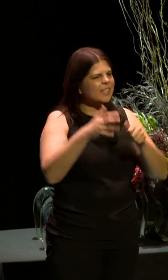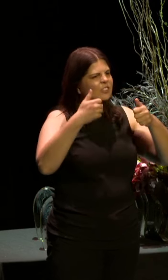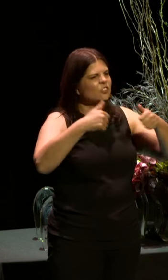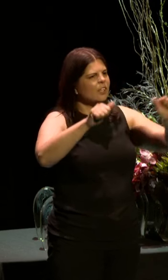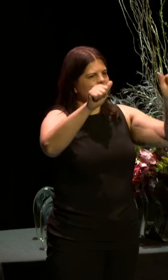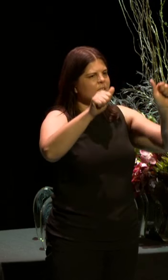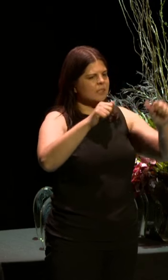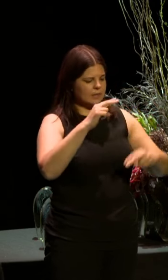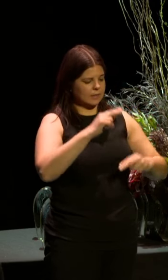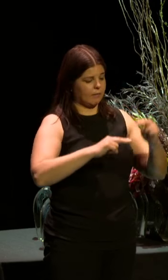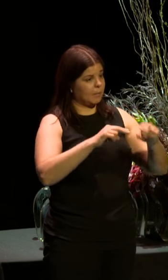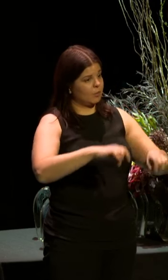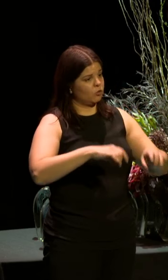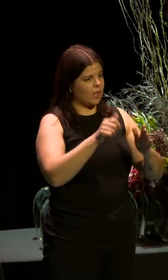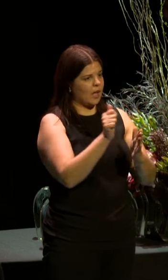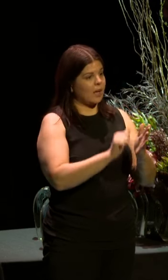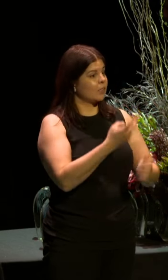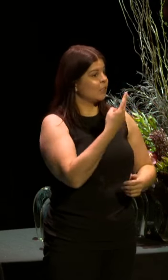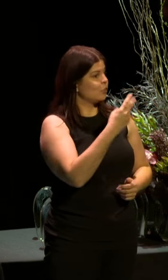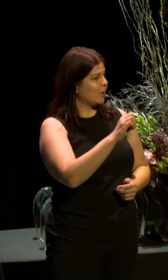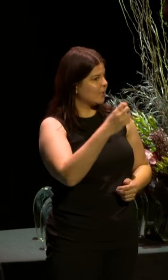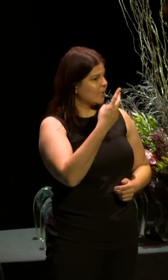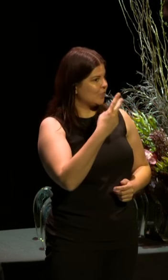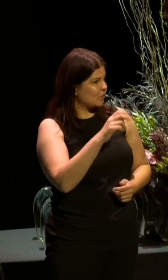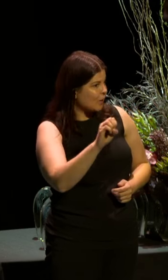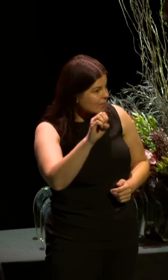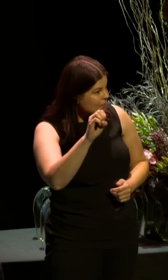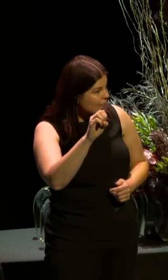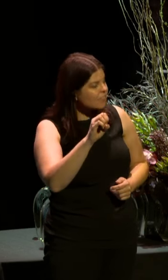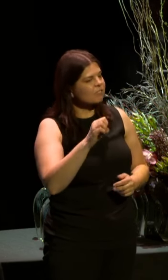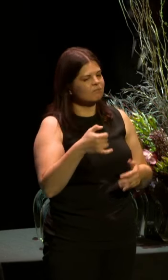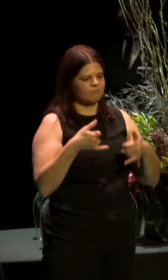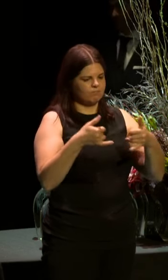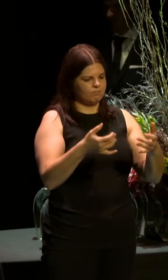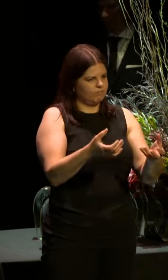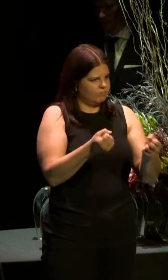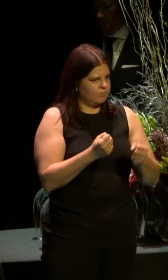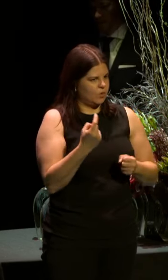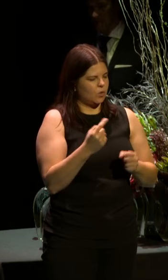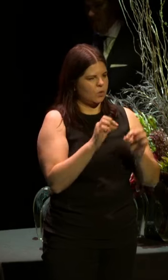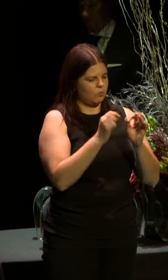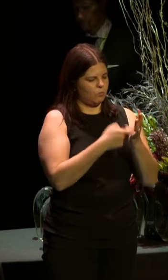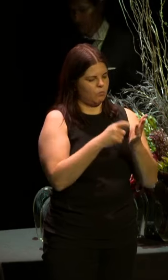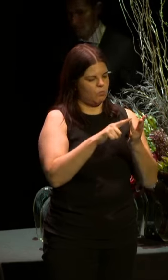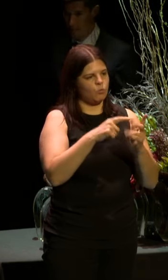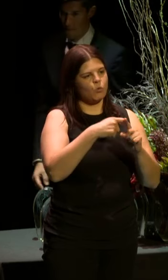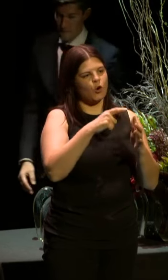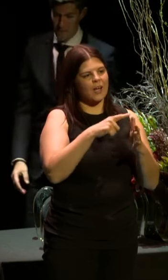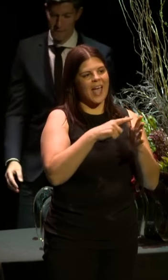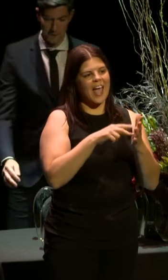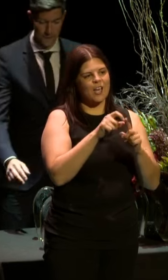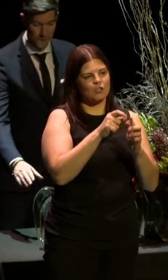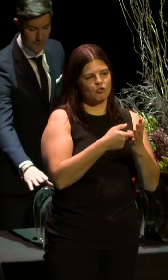the 2020 recipient of the Australia Council Award for visual arts goes to Brook Andrew.